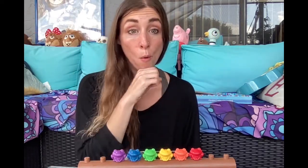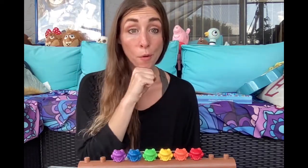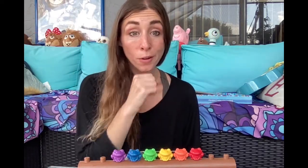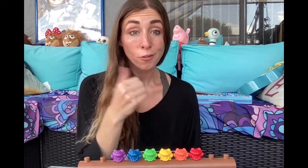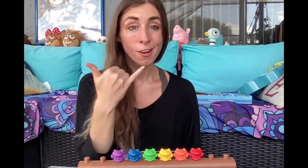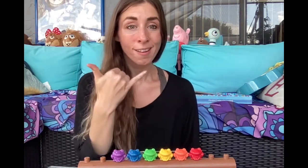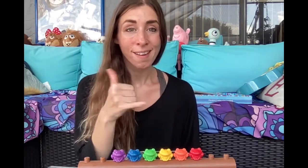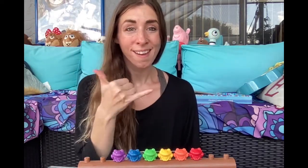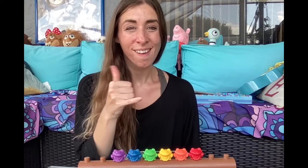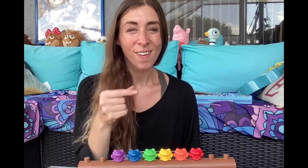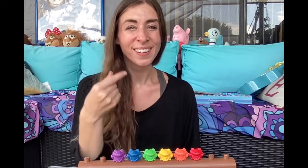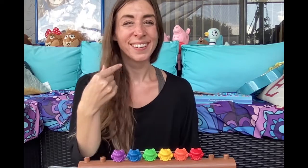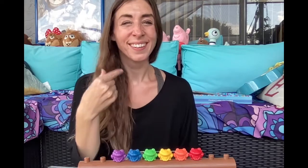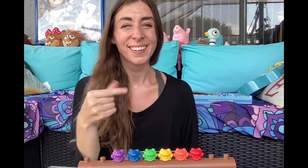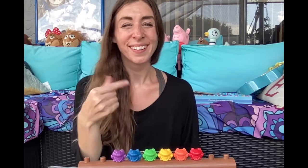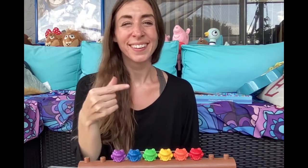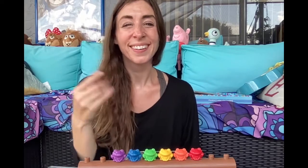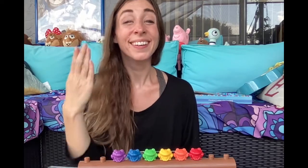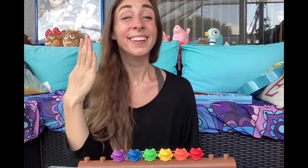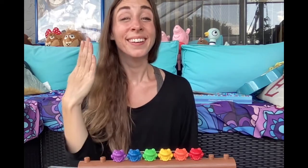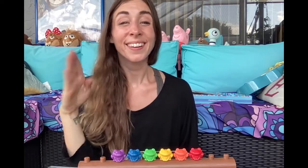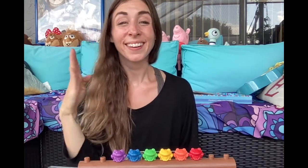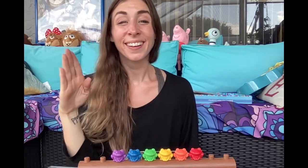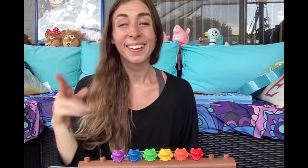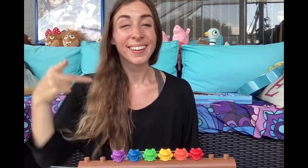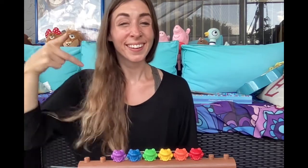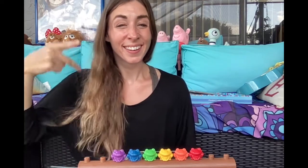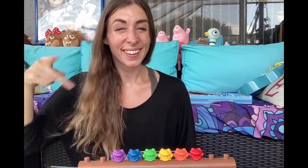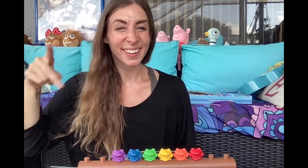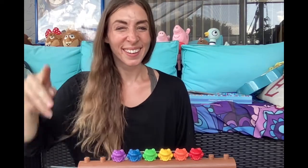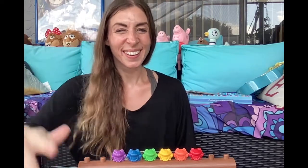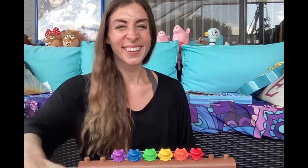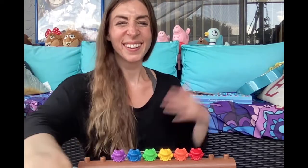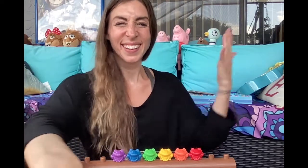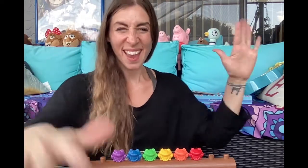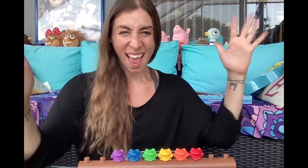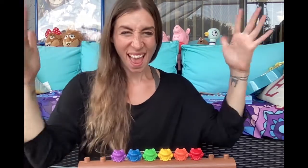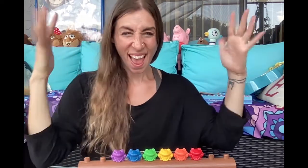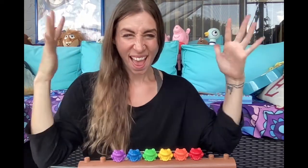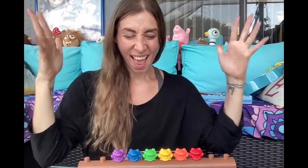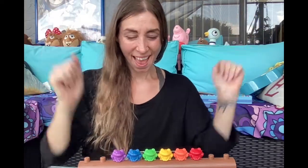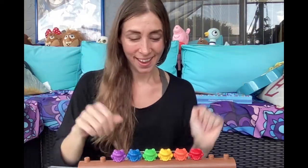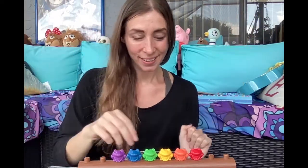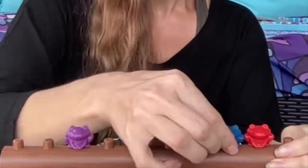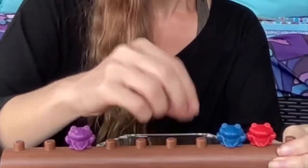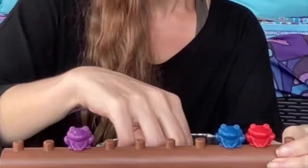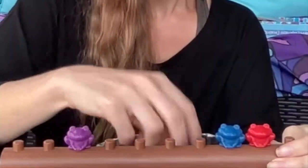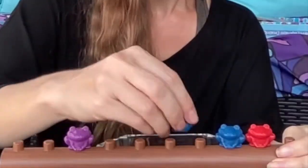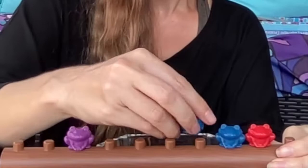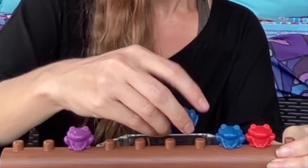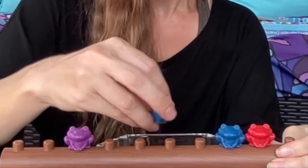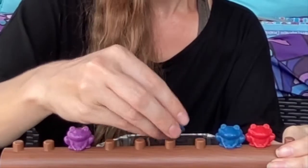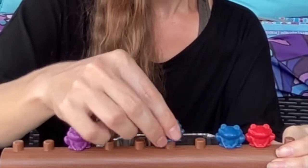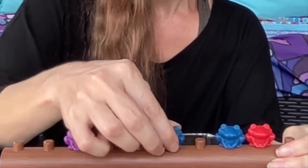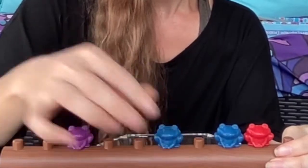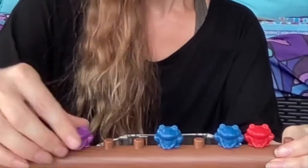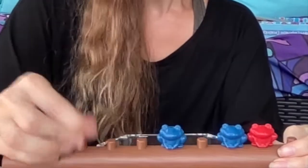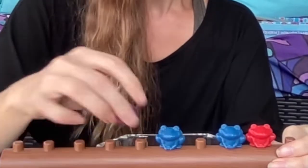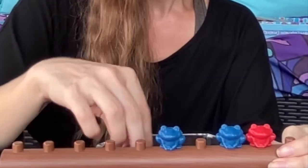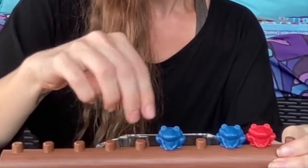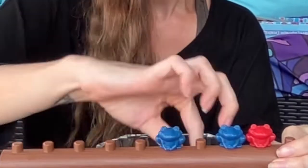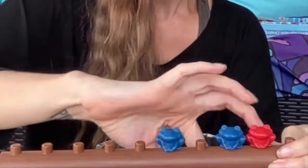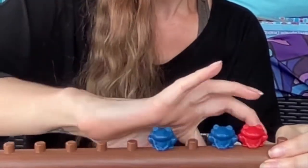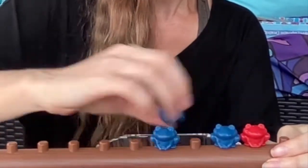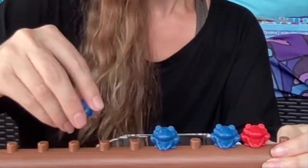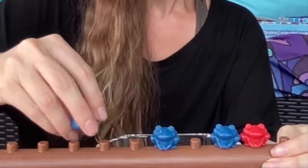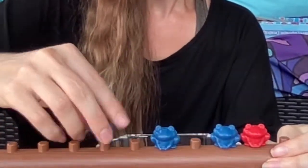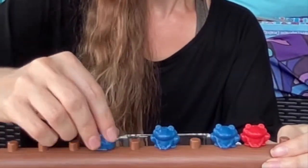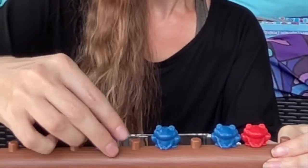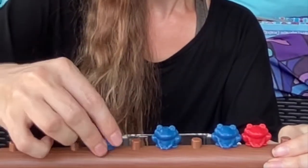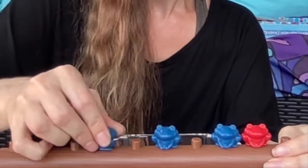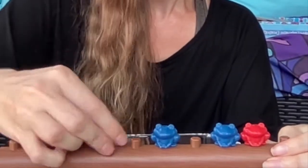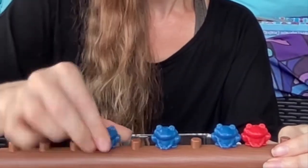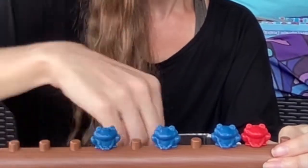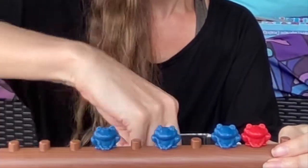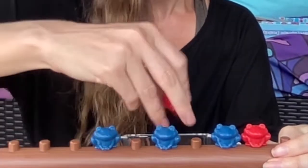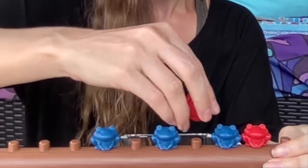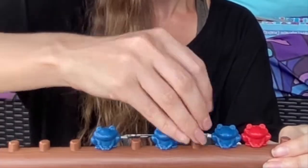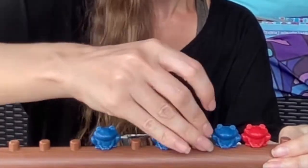Yay!